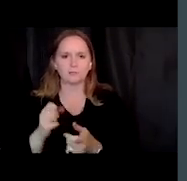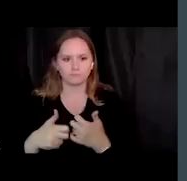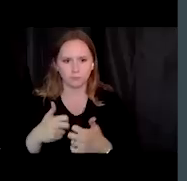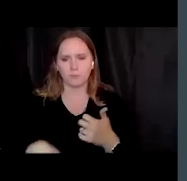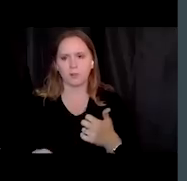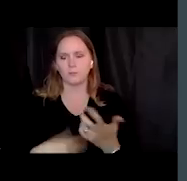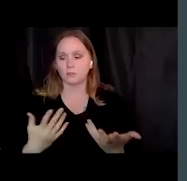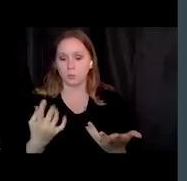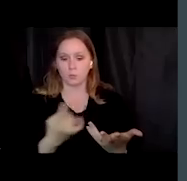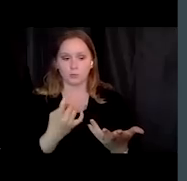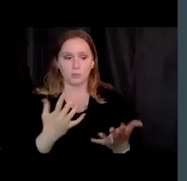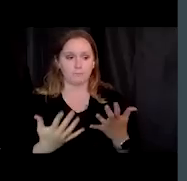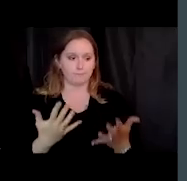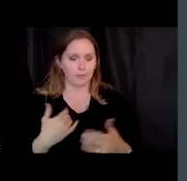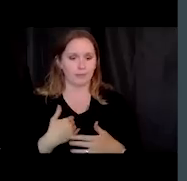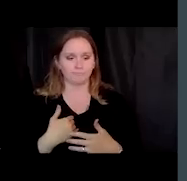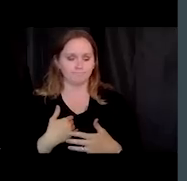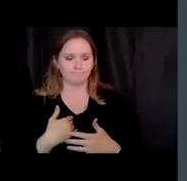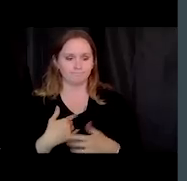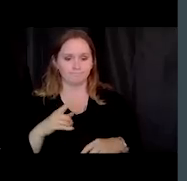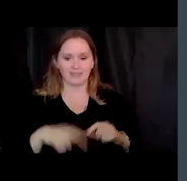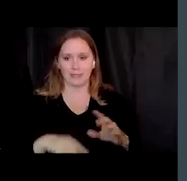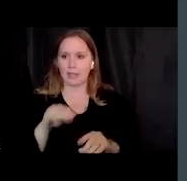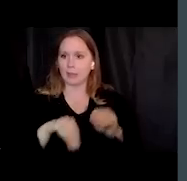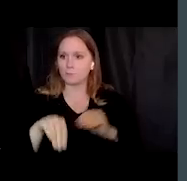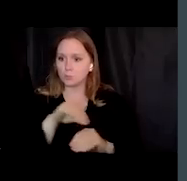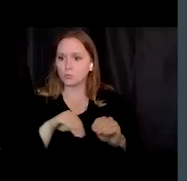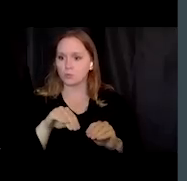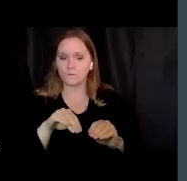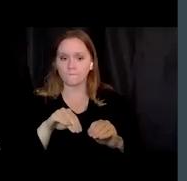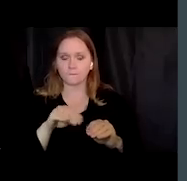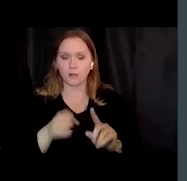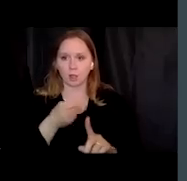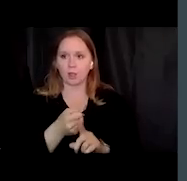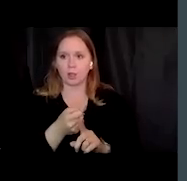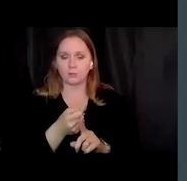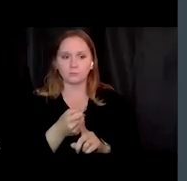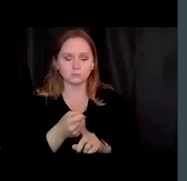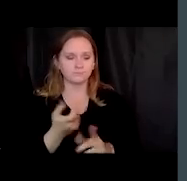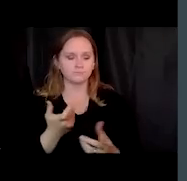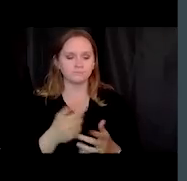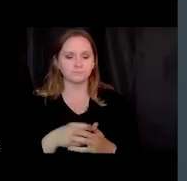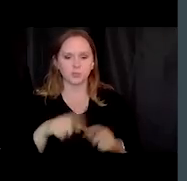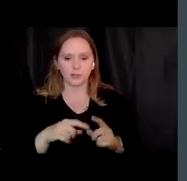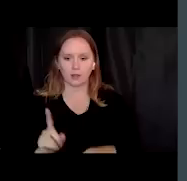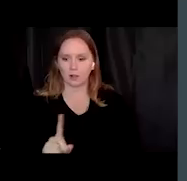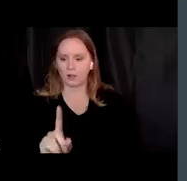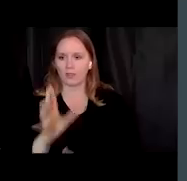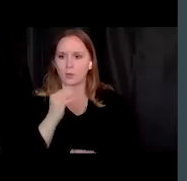for whatever reasons. And so hoarding, you know, sometimes might happen in that case when someone can't get around their home, but it should not be due to something like that.